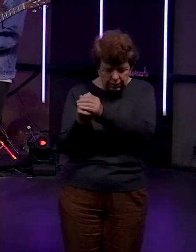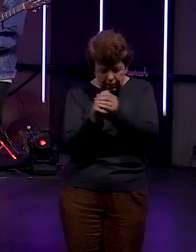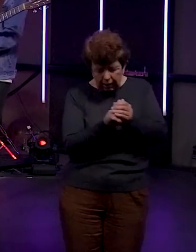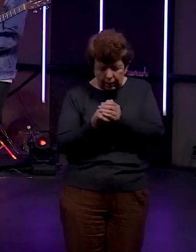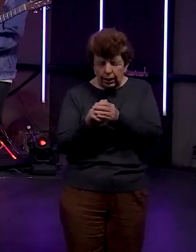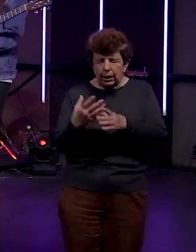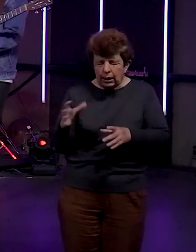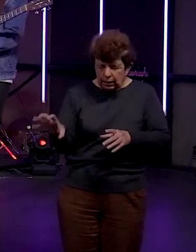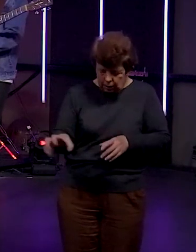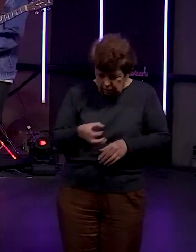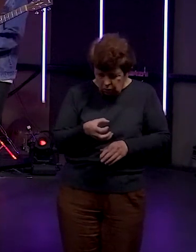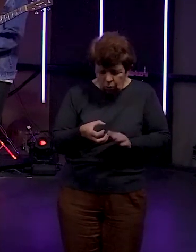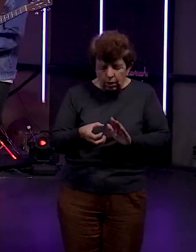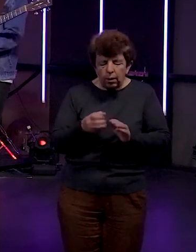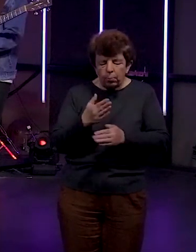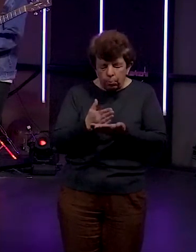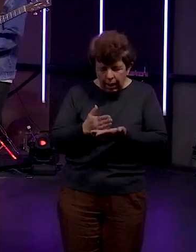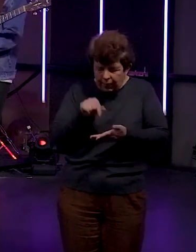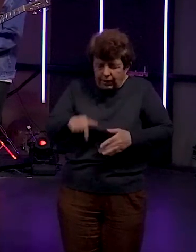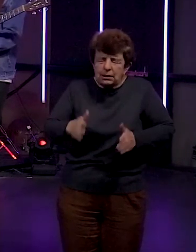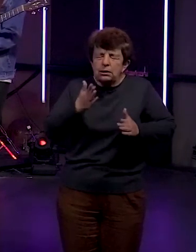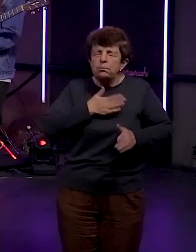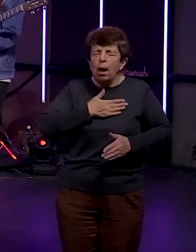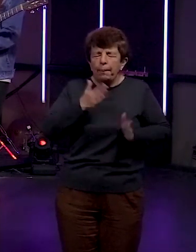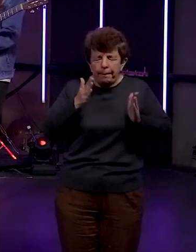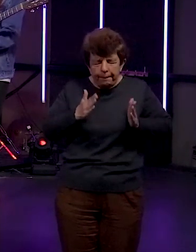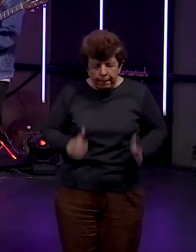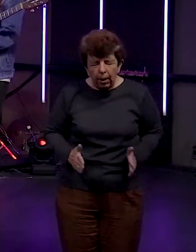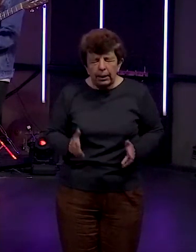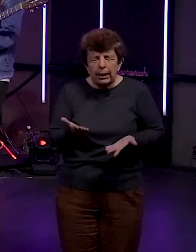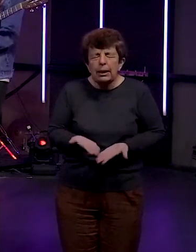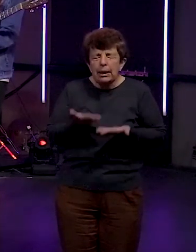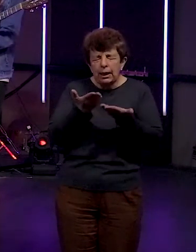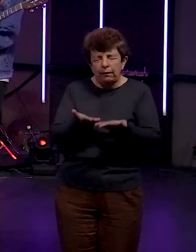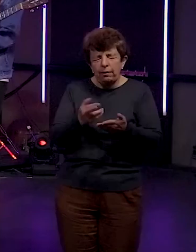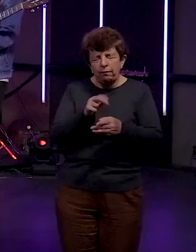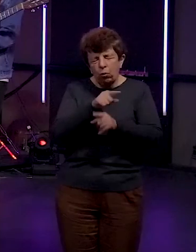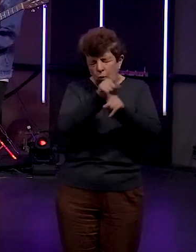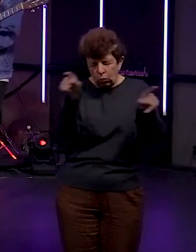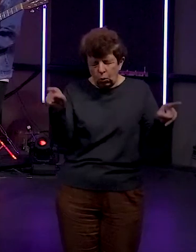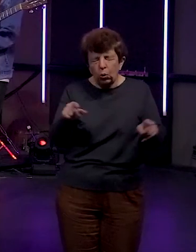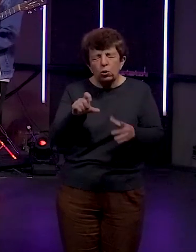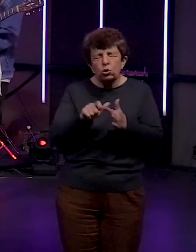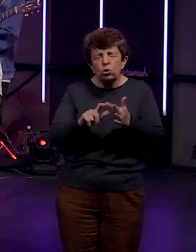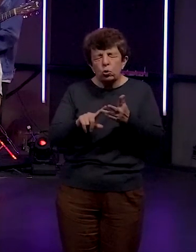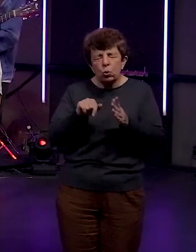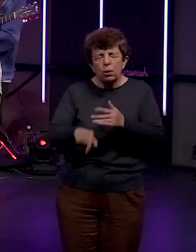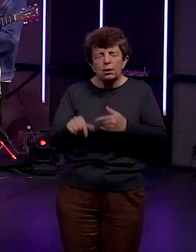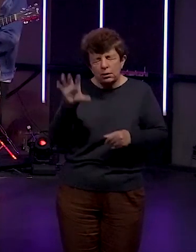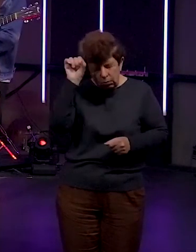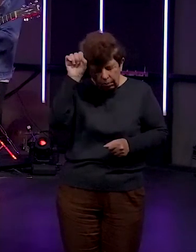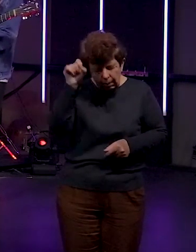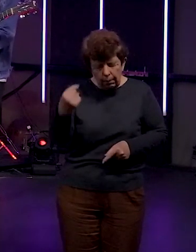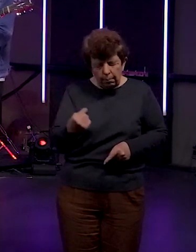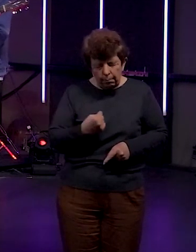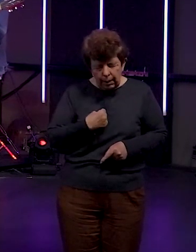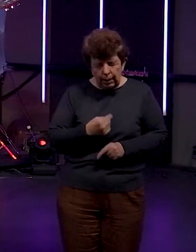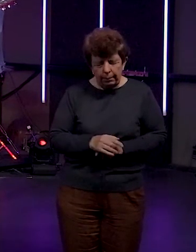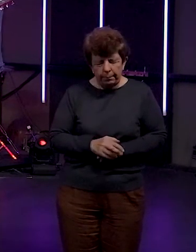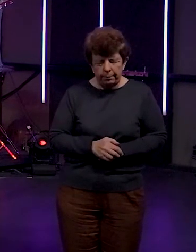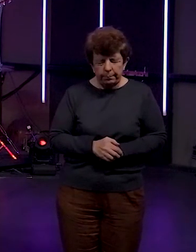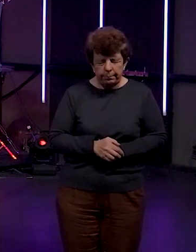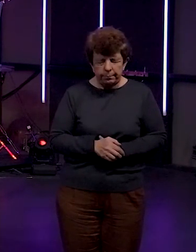bread and he said this is my body given for you do this in remembrance of me.